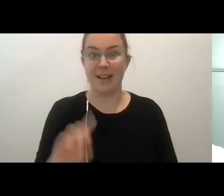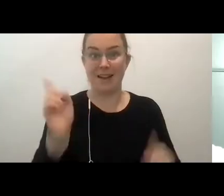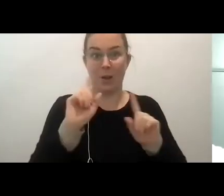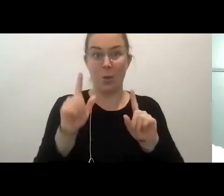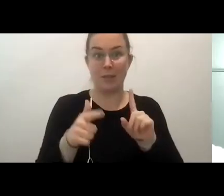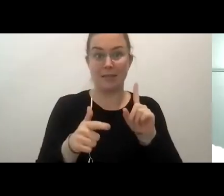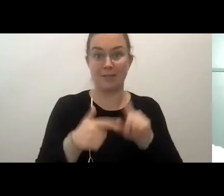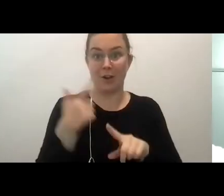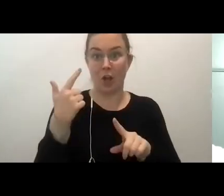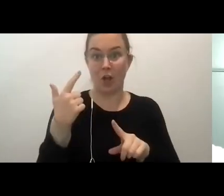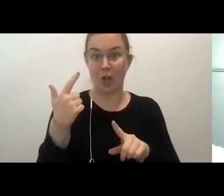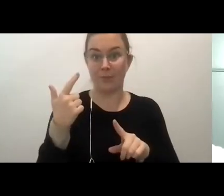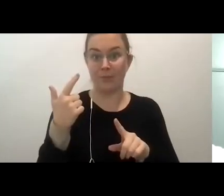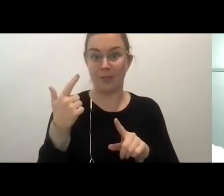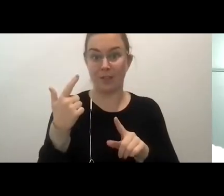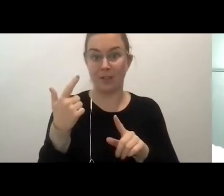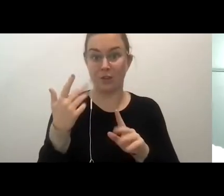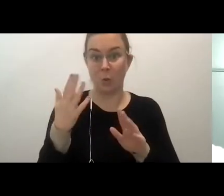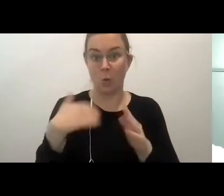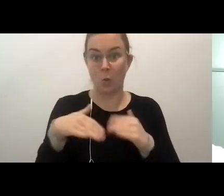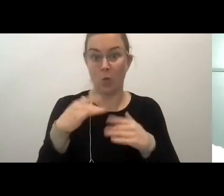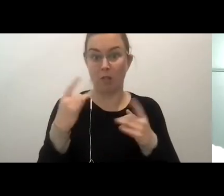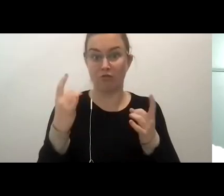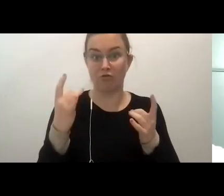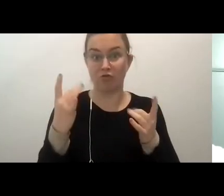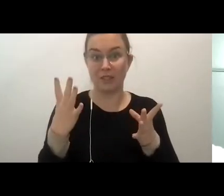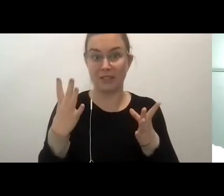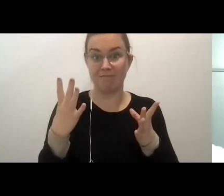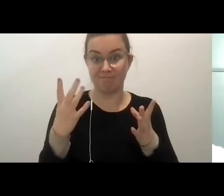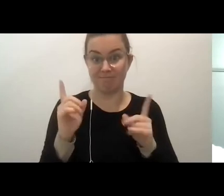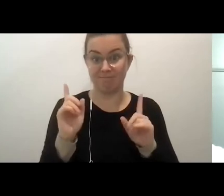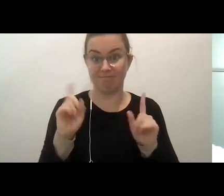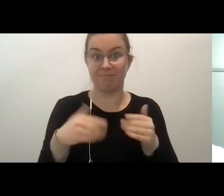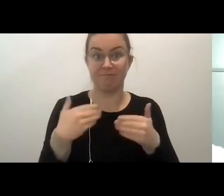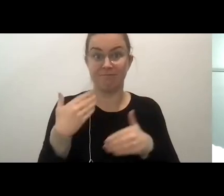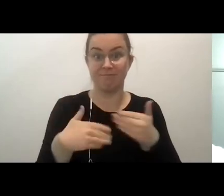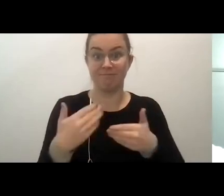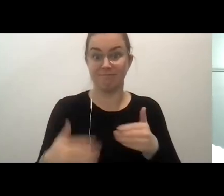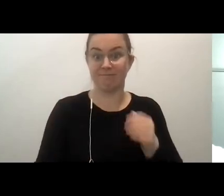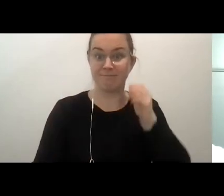So, if we're all ready um let's kick this off!